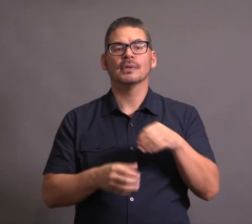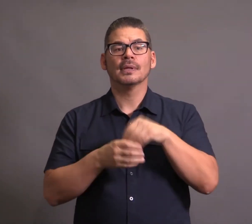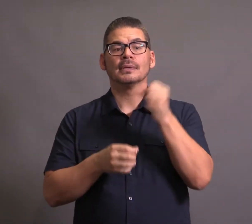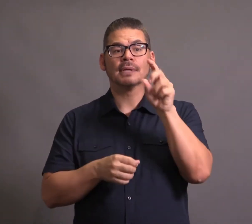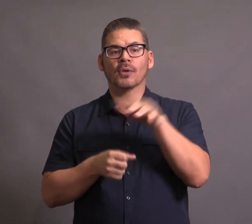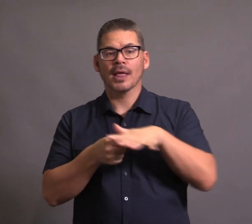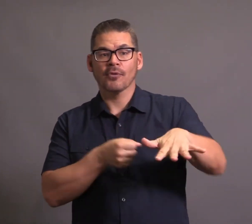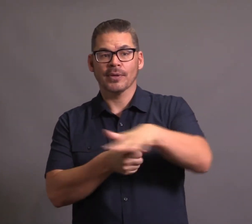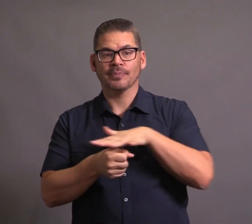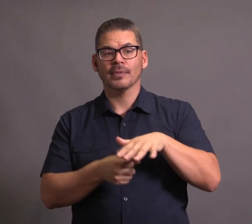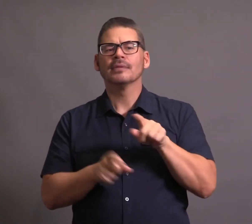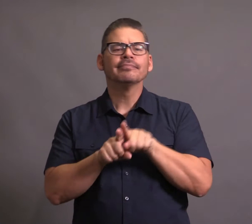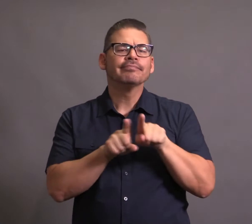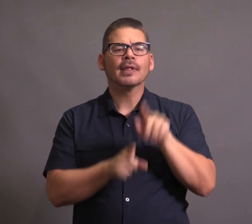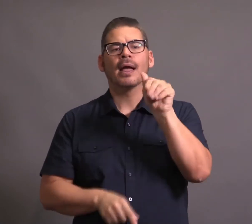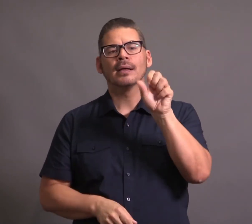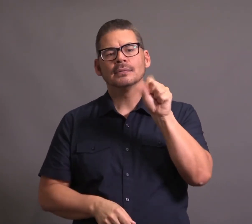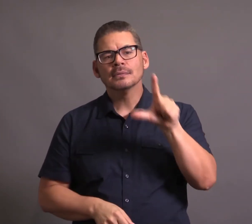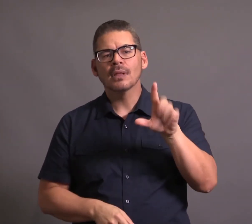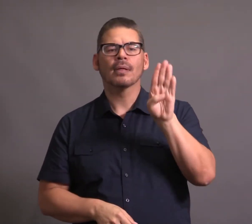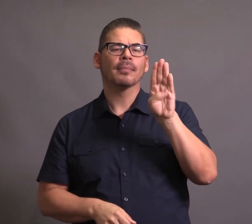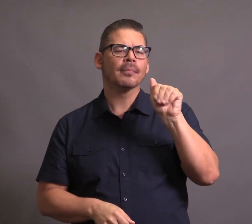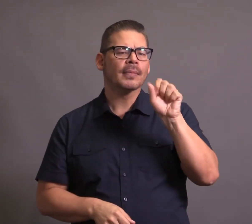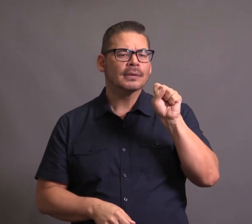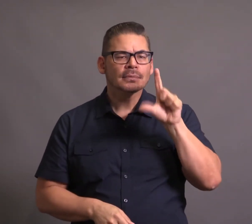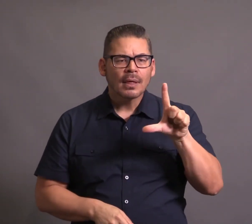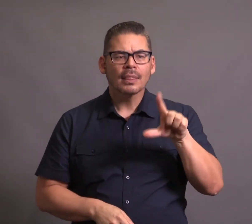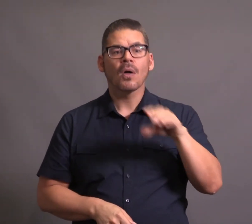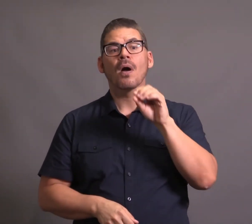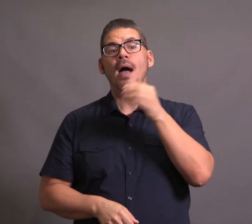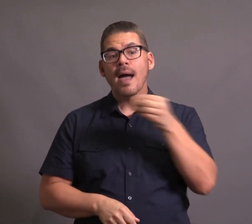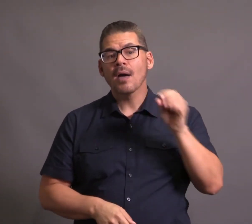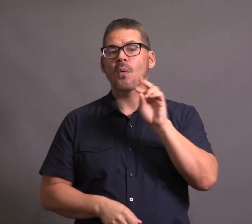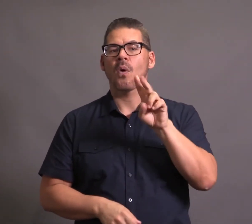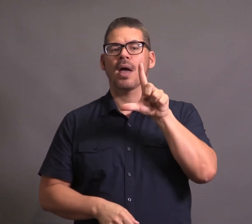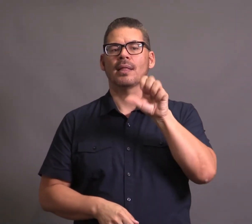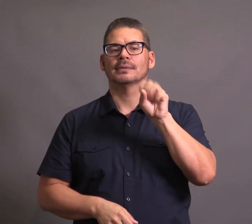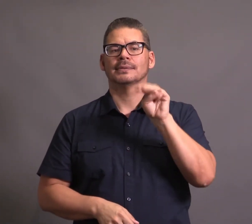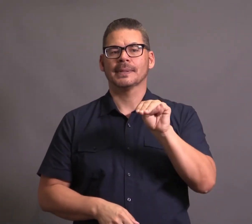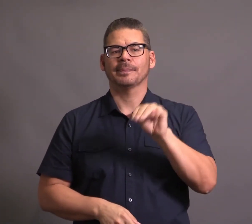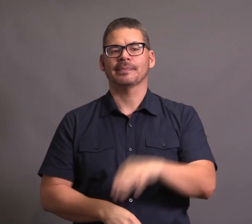in the San Diego area, such as American Sign Language, Black American Sign (BASL), and/or Lengua de Señas Mexicana.